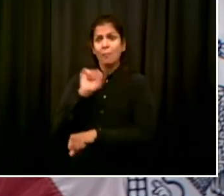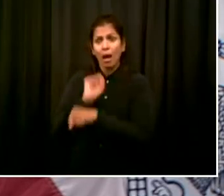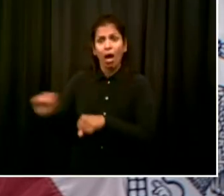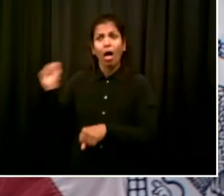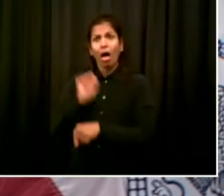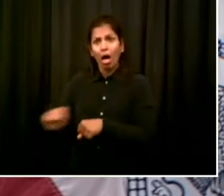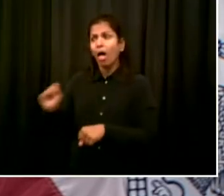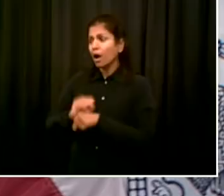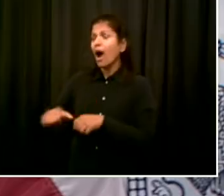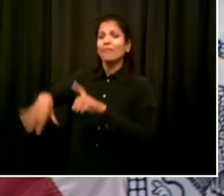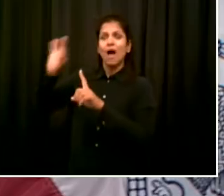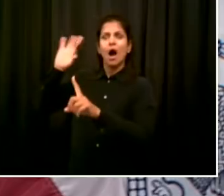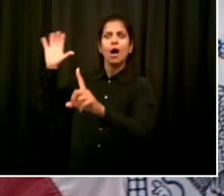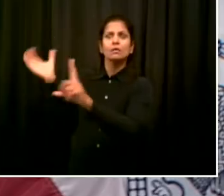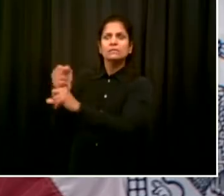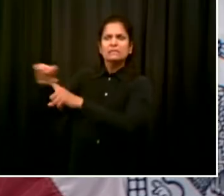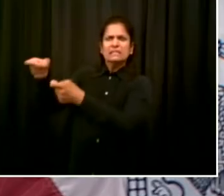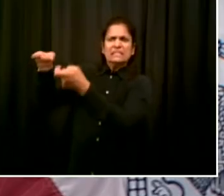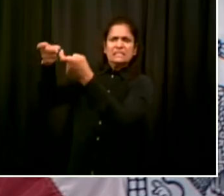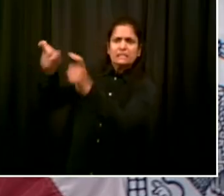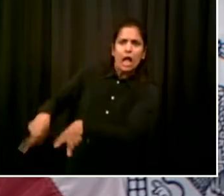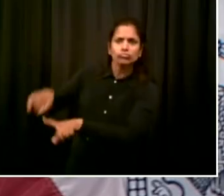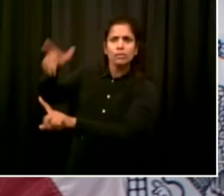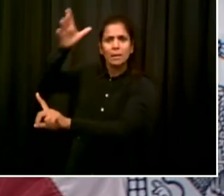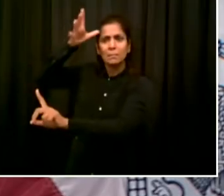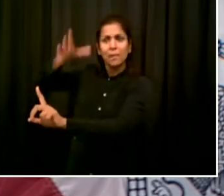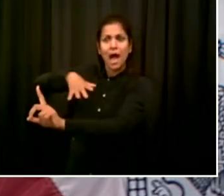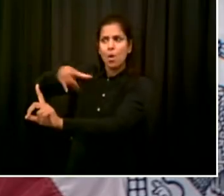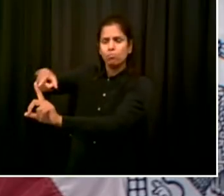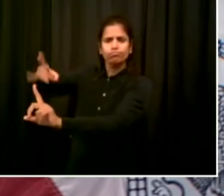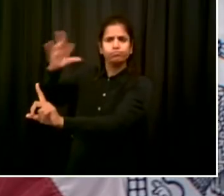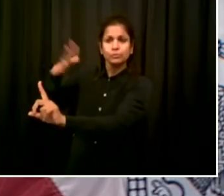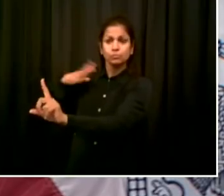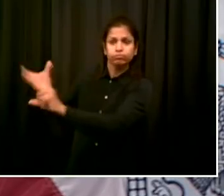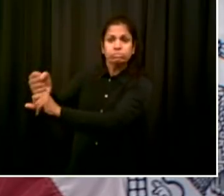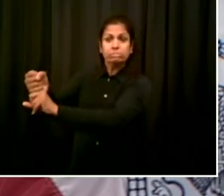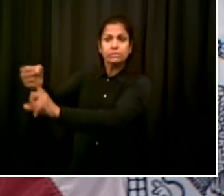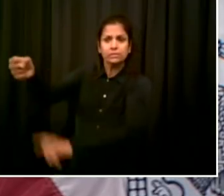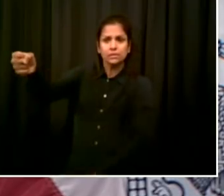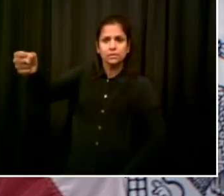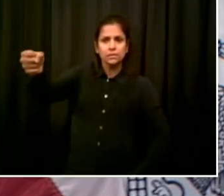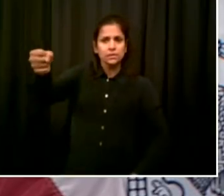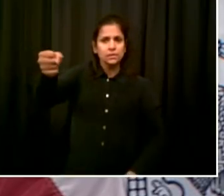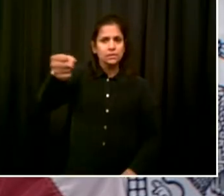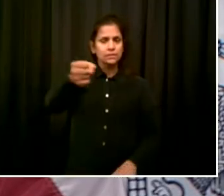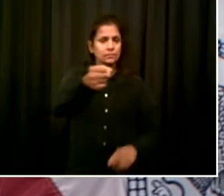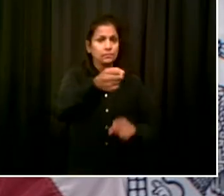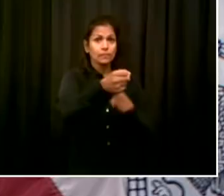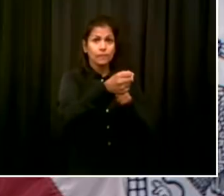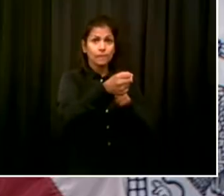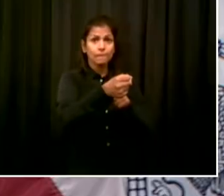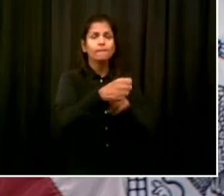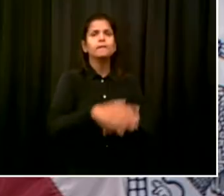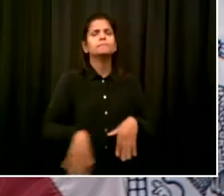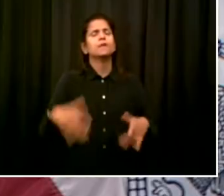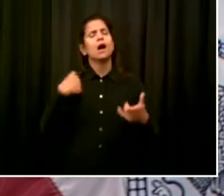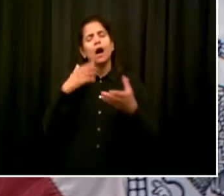THERE IS AN TOUCEOM . THOSE WHO NEED TO BE IN PRISON ARE IN